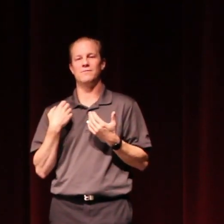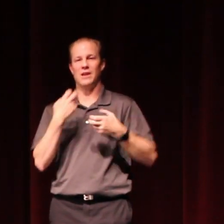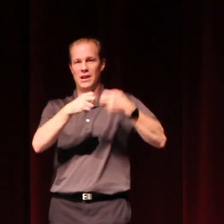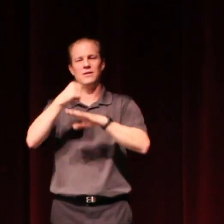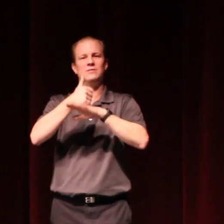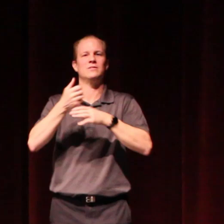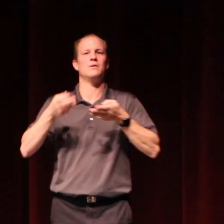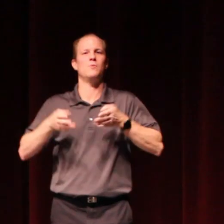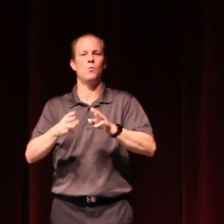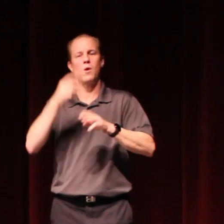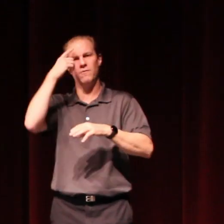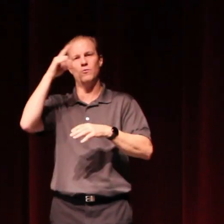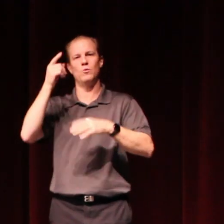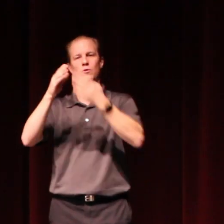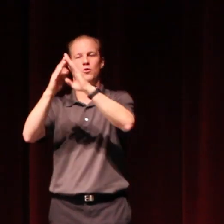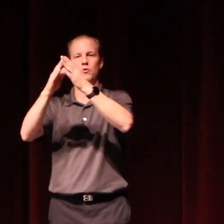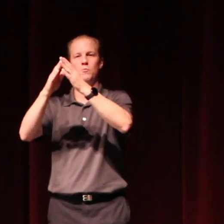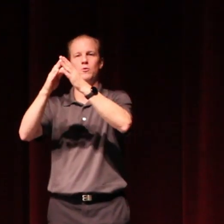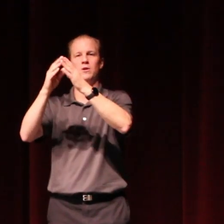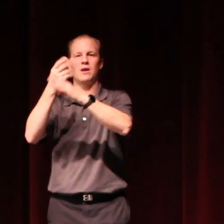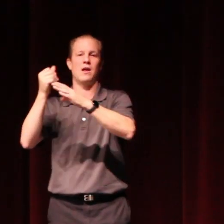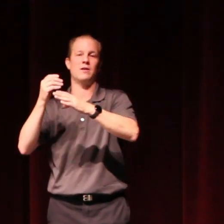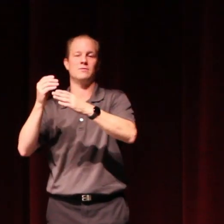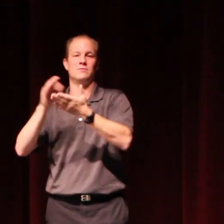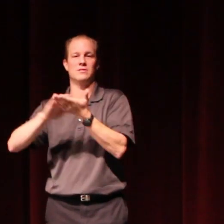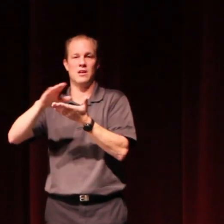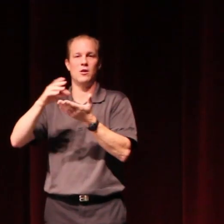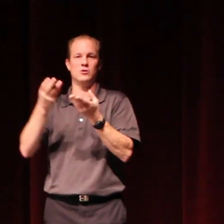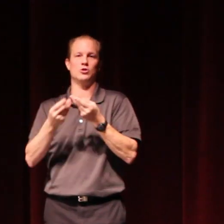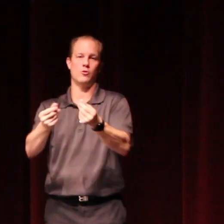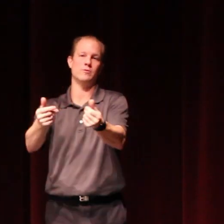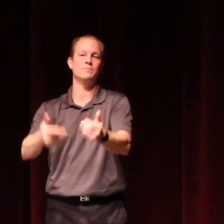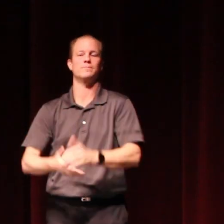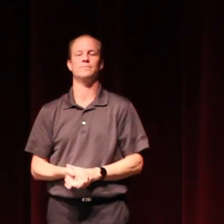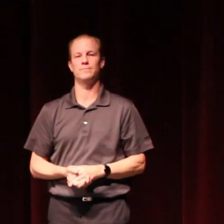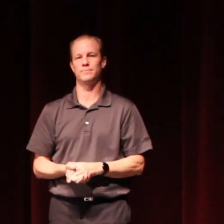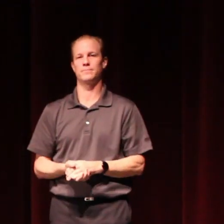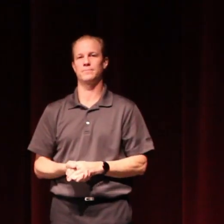let's just -- the college to solve this problem. Next is Joel Spotts.